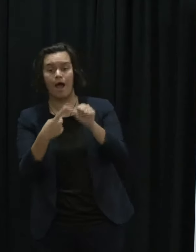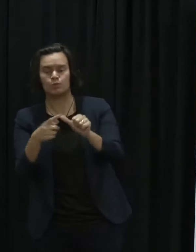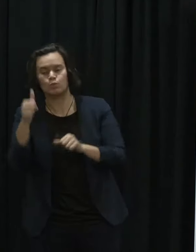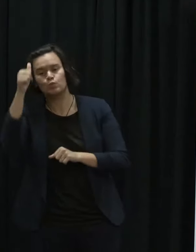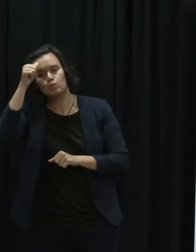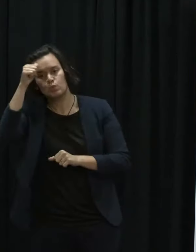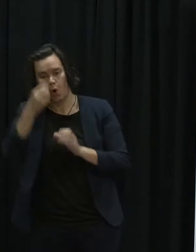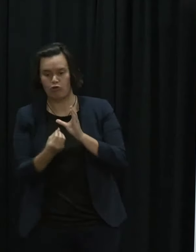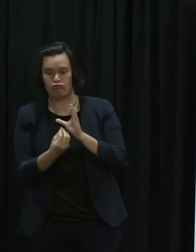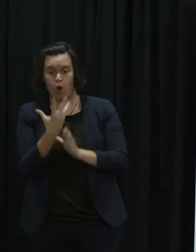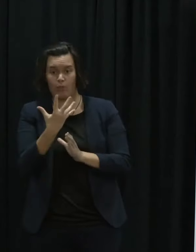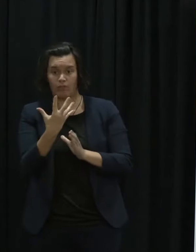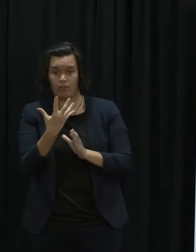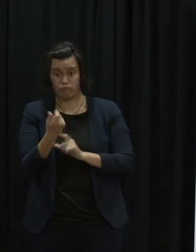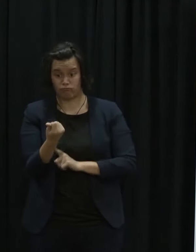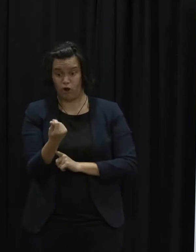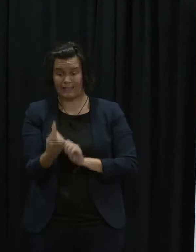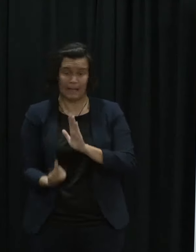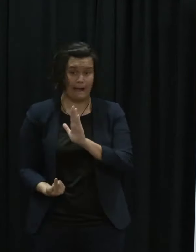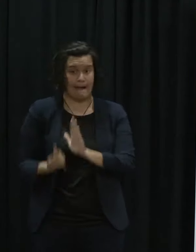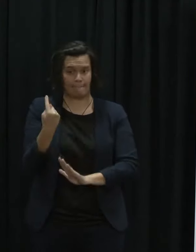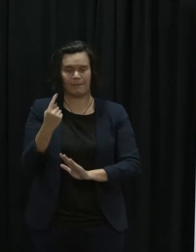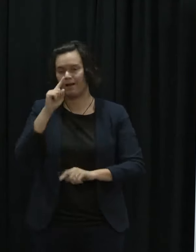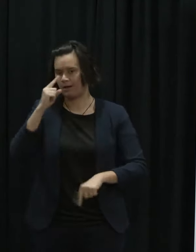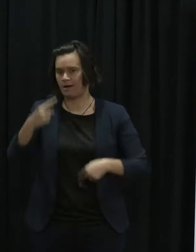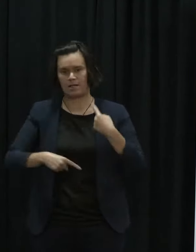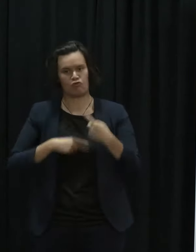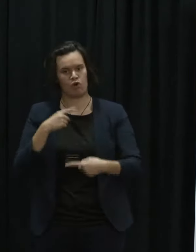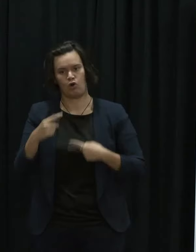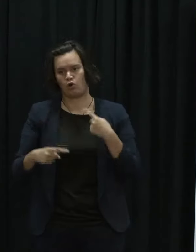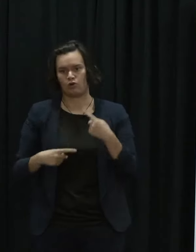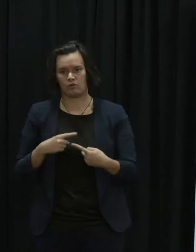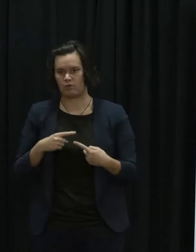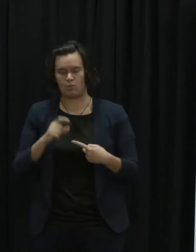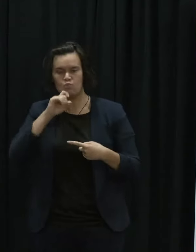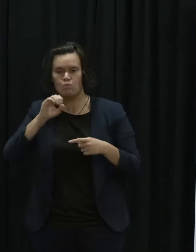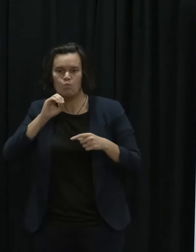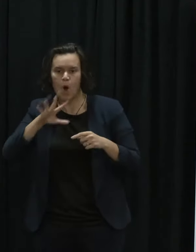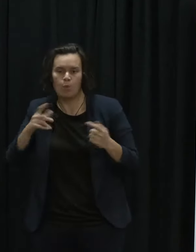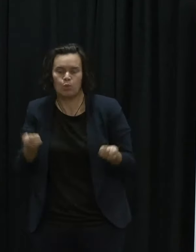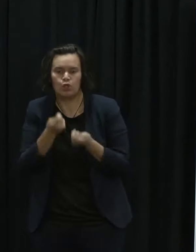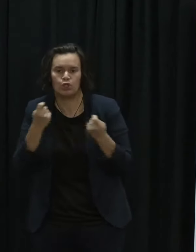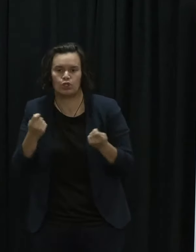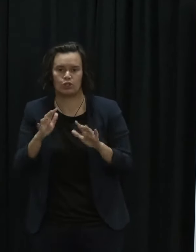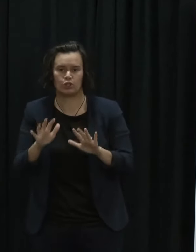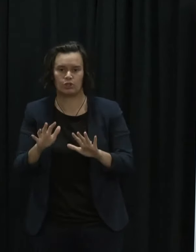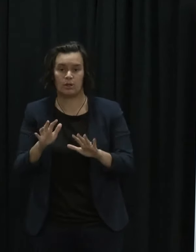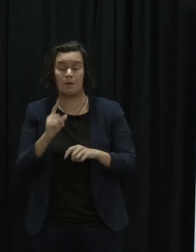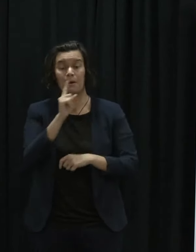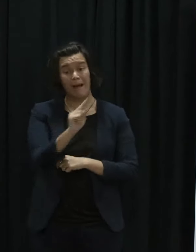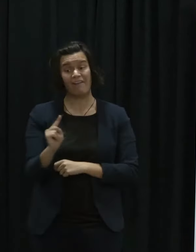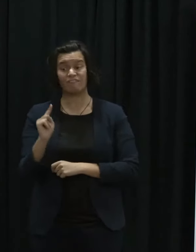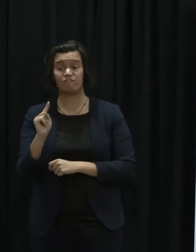measure of affordability do you think is acceptable for a